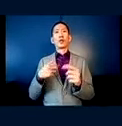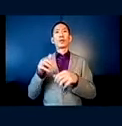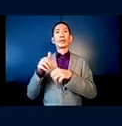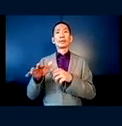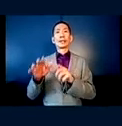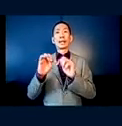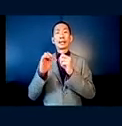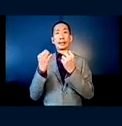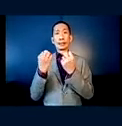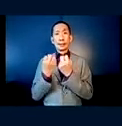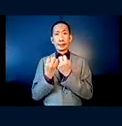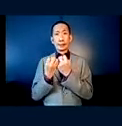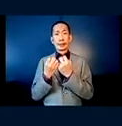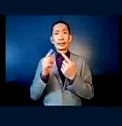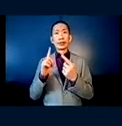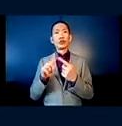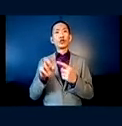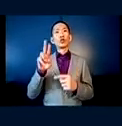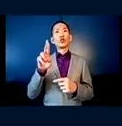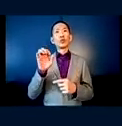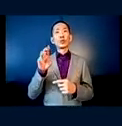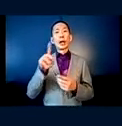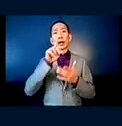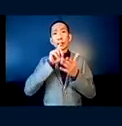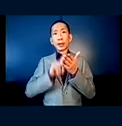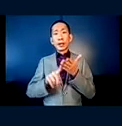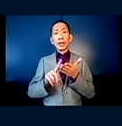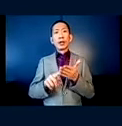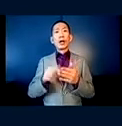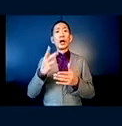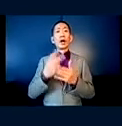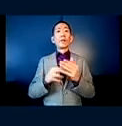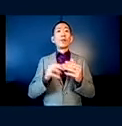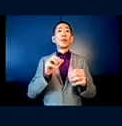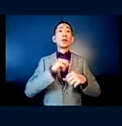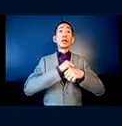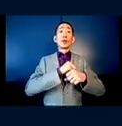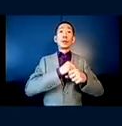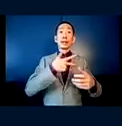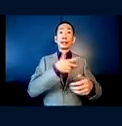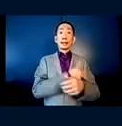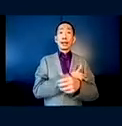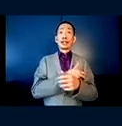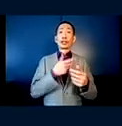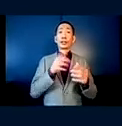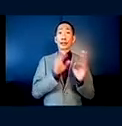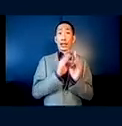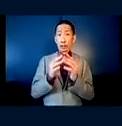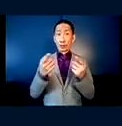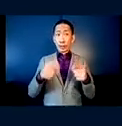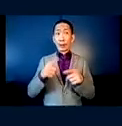EXAMPLE, SO WE WENT -- WE SENT TEAMS TO RANDOMLY CHECK BOTH THAT THE IMMUNIZATION SESSIONS